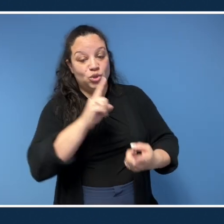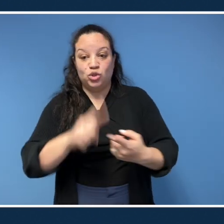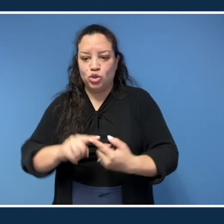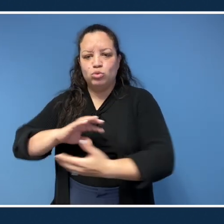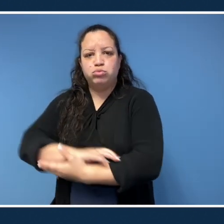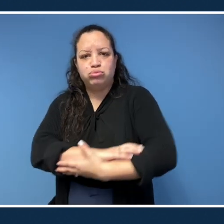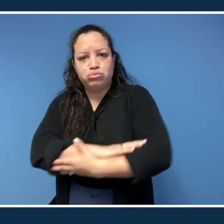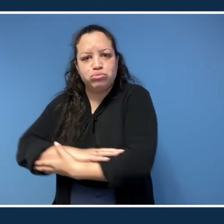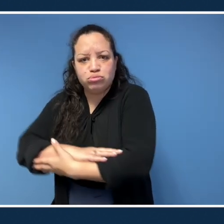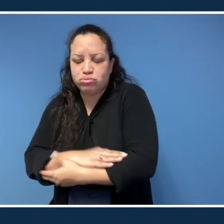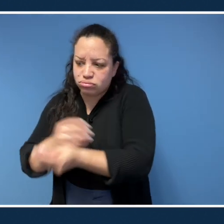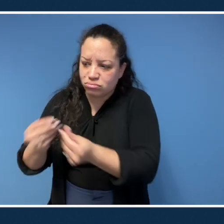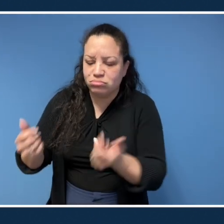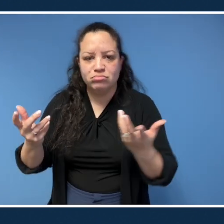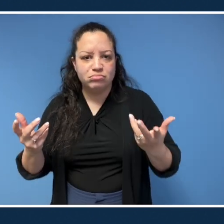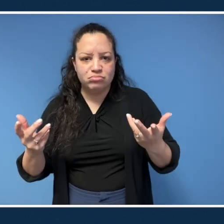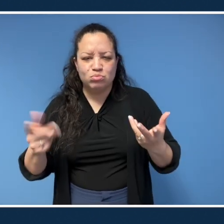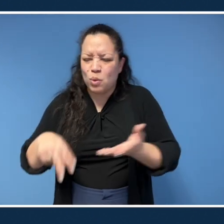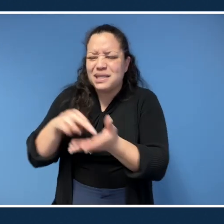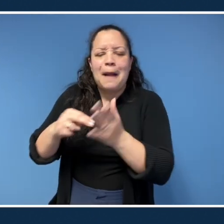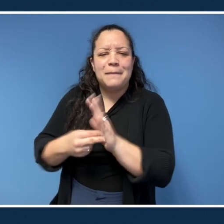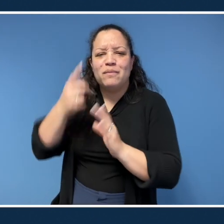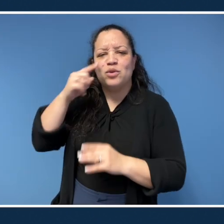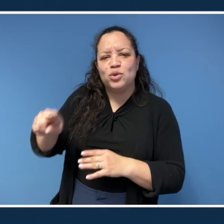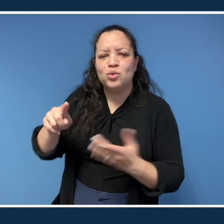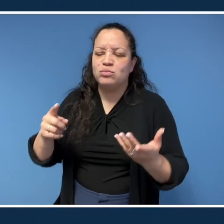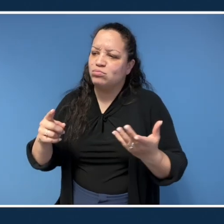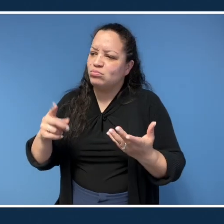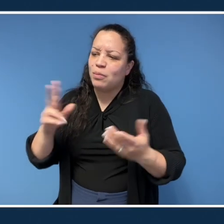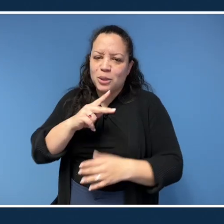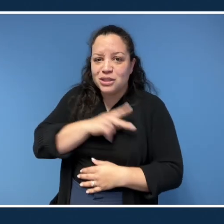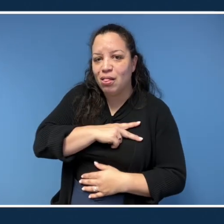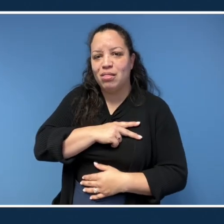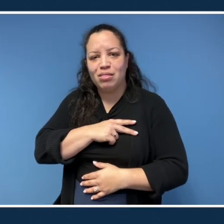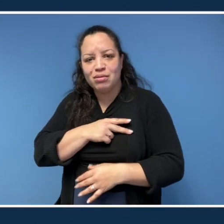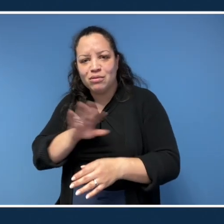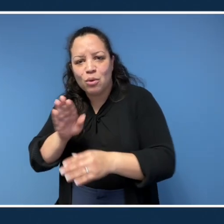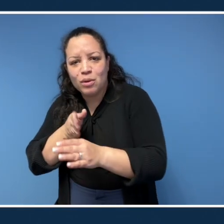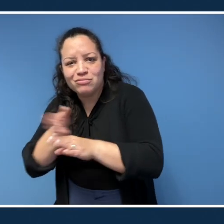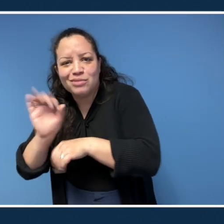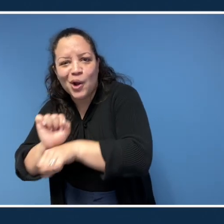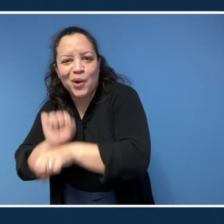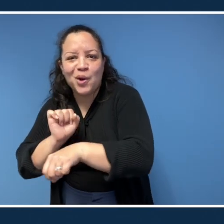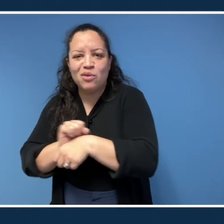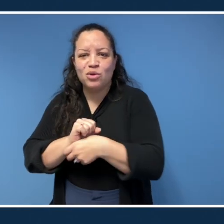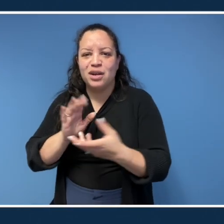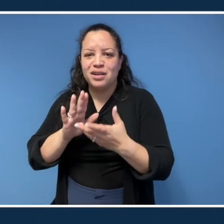Let's just dig in a little bit. What does that mean to you gonna personally and professionally and how does it fit in your vision for Black